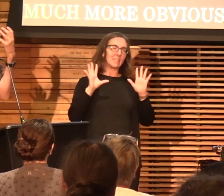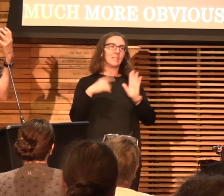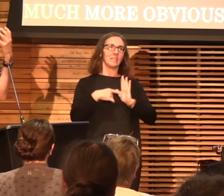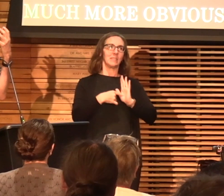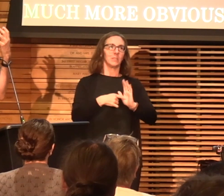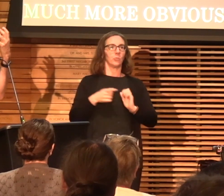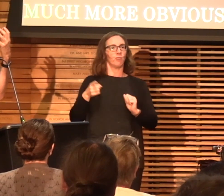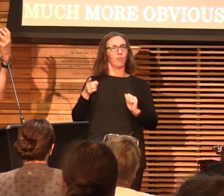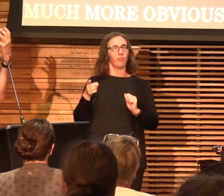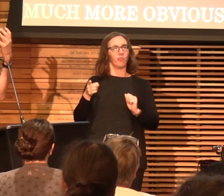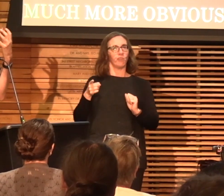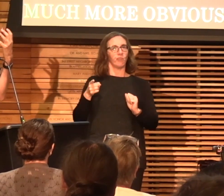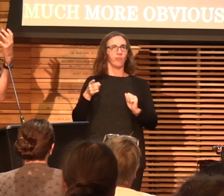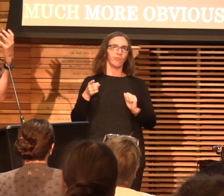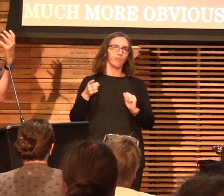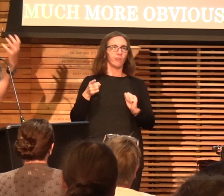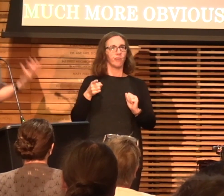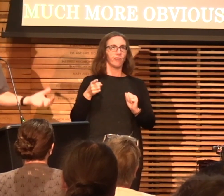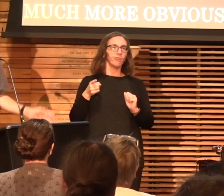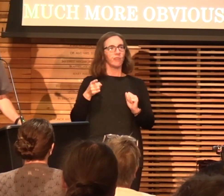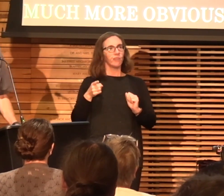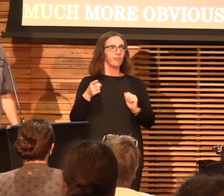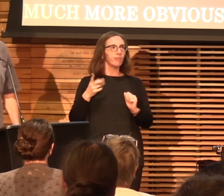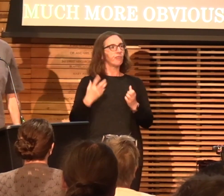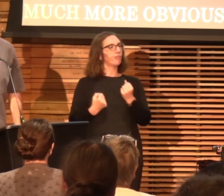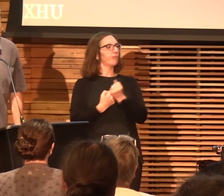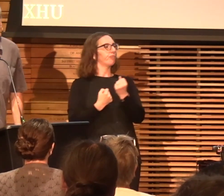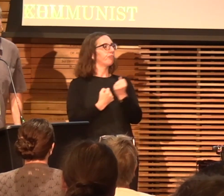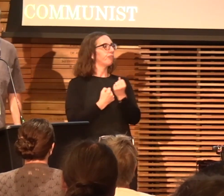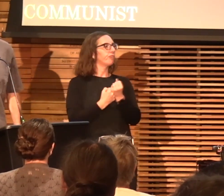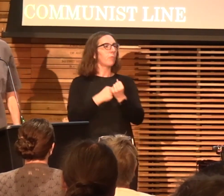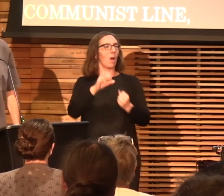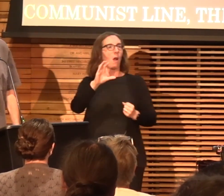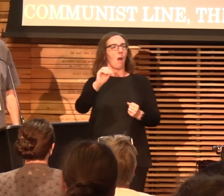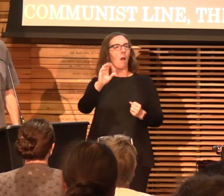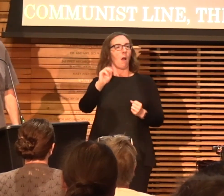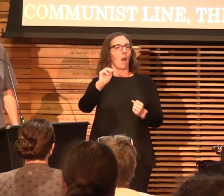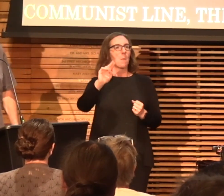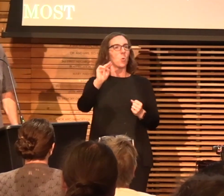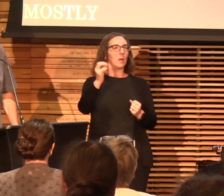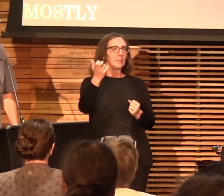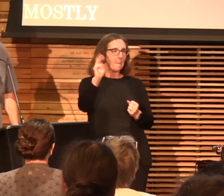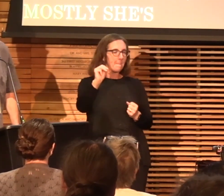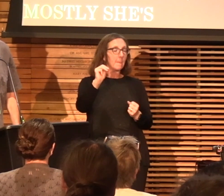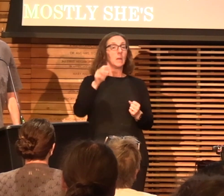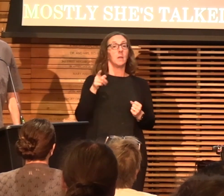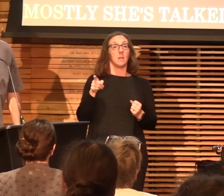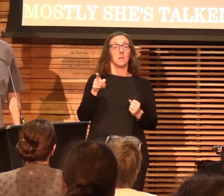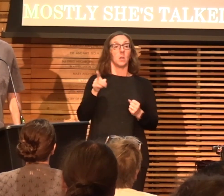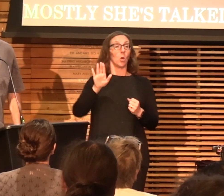the communist line, the... Mostly she's talked about her international support